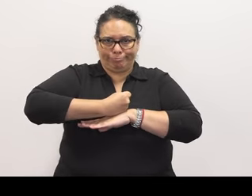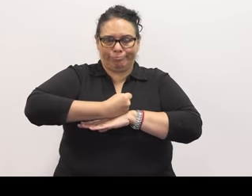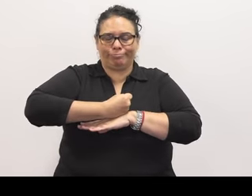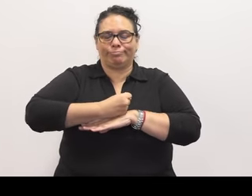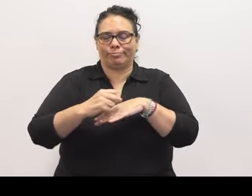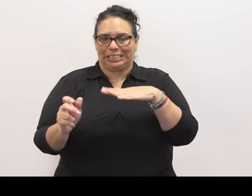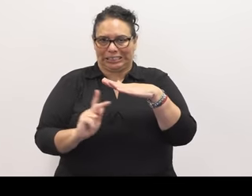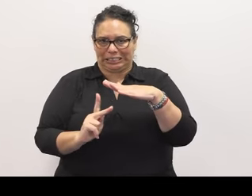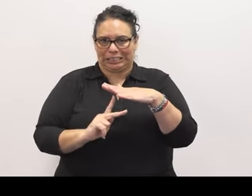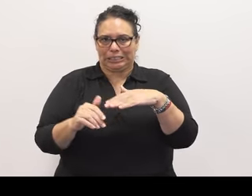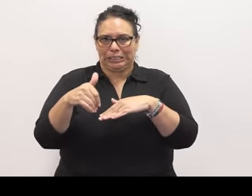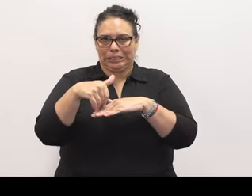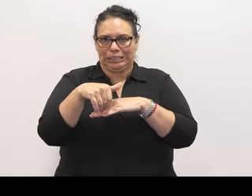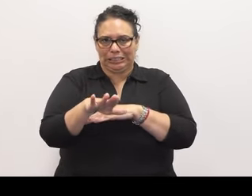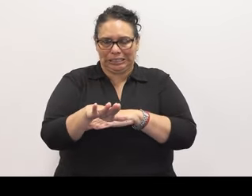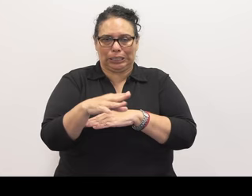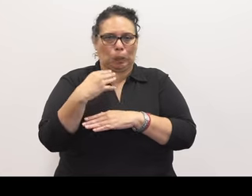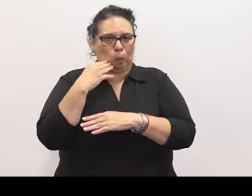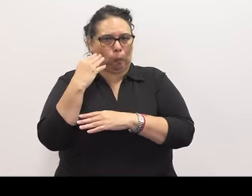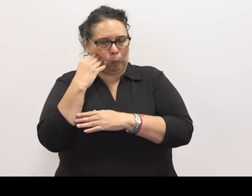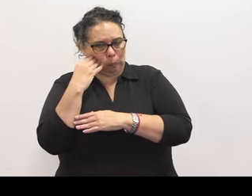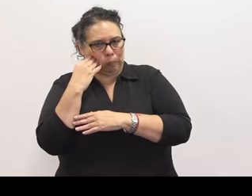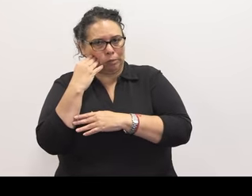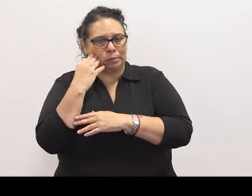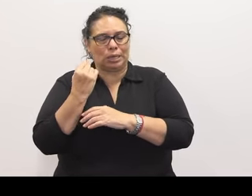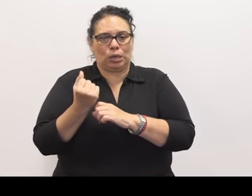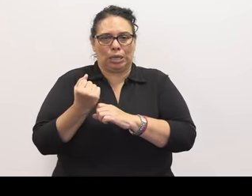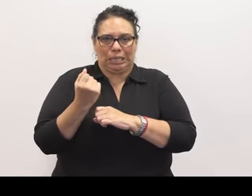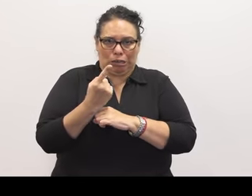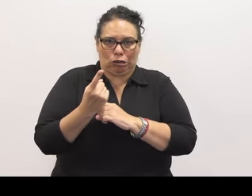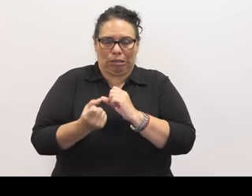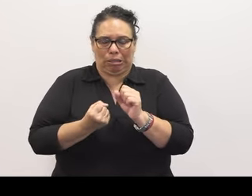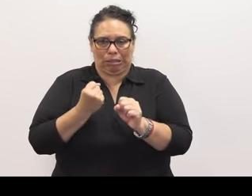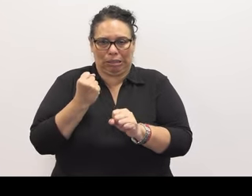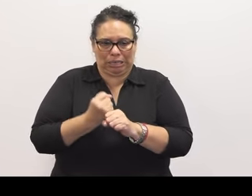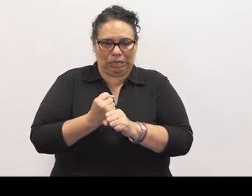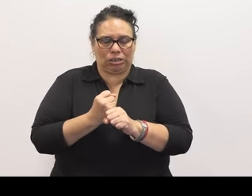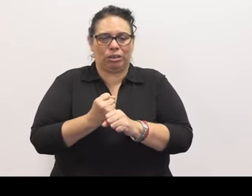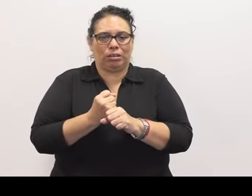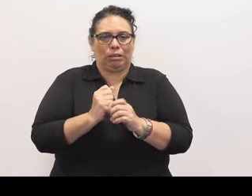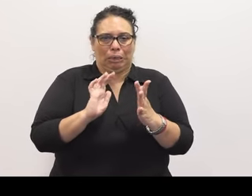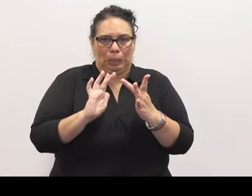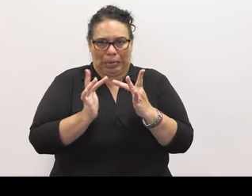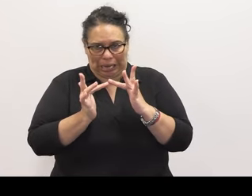And the following year is the year that they were online in first grade.